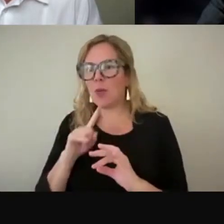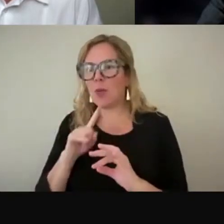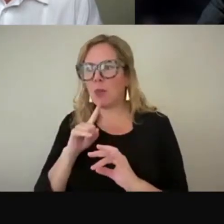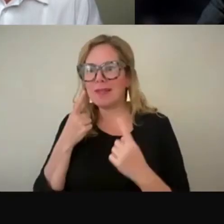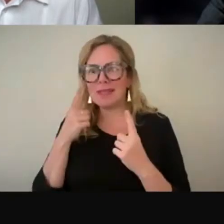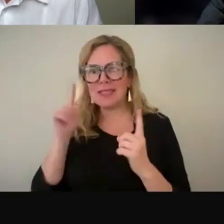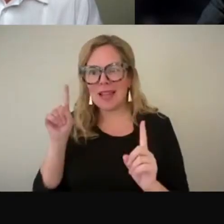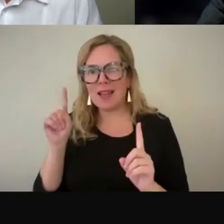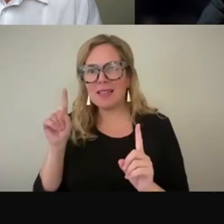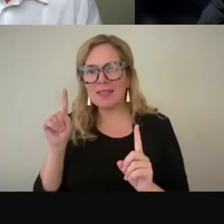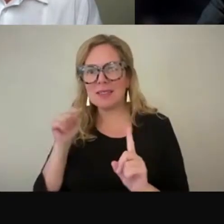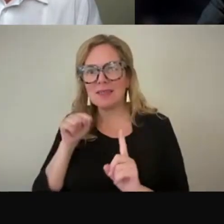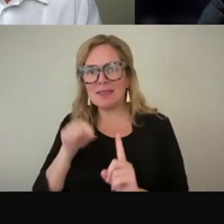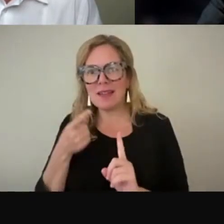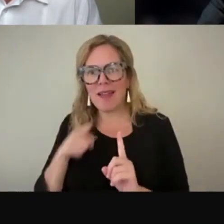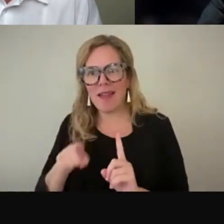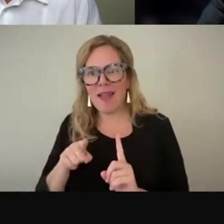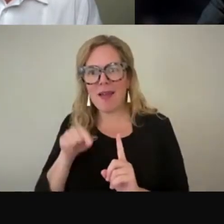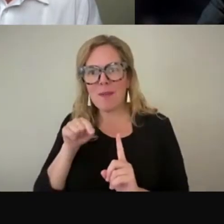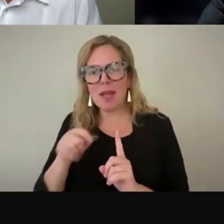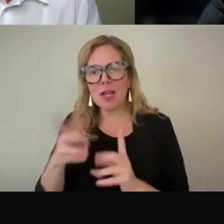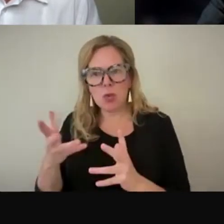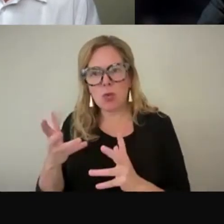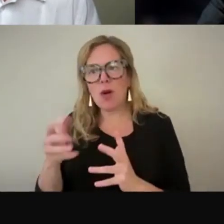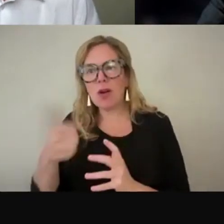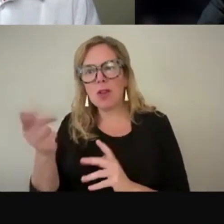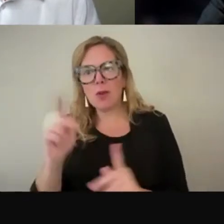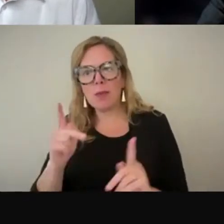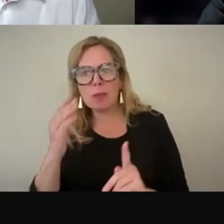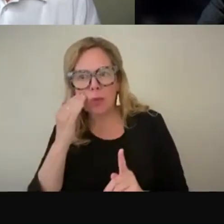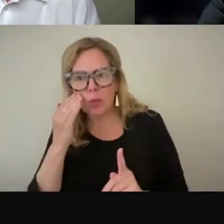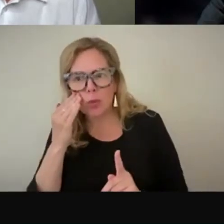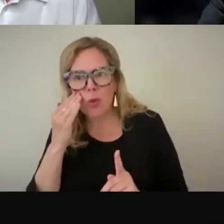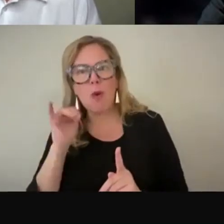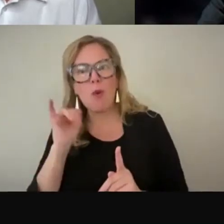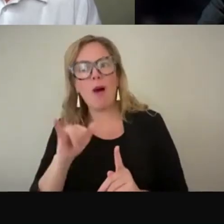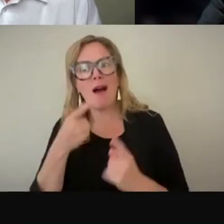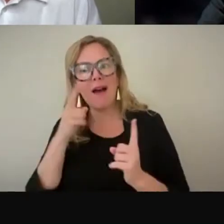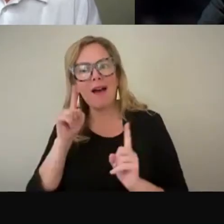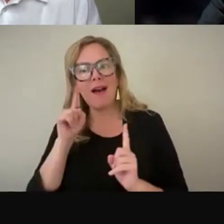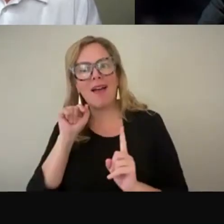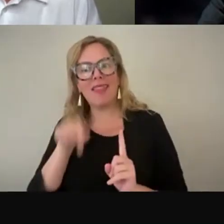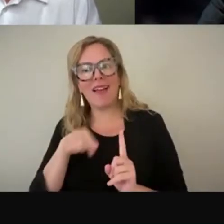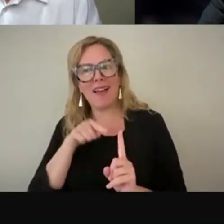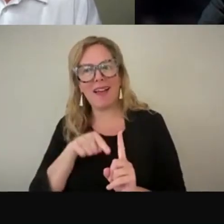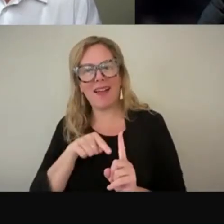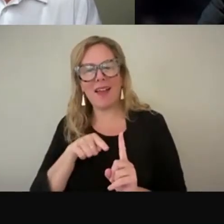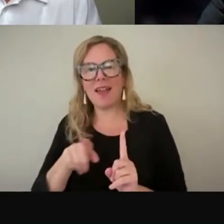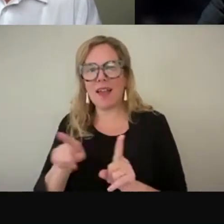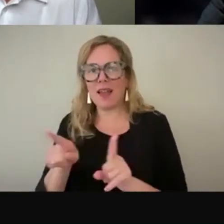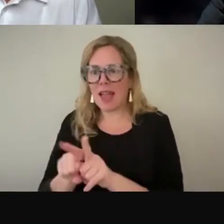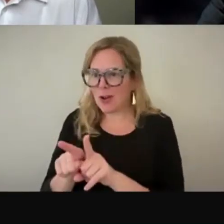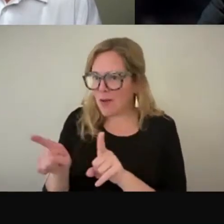would like to make sure others are aware of. And then likewise, and or if you have a comment